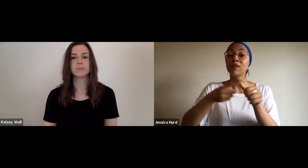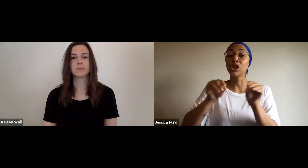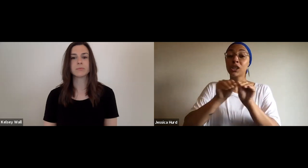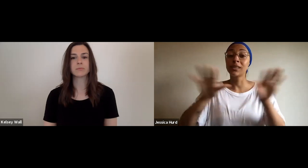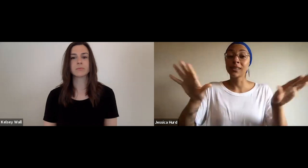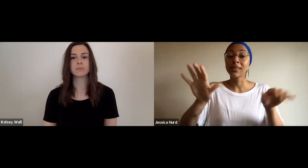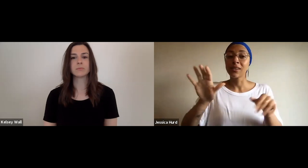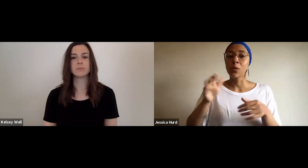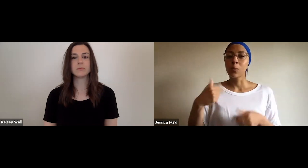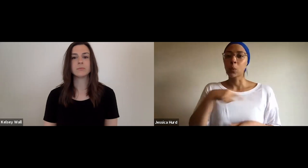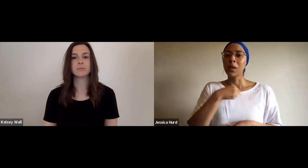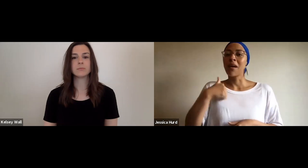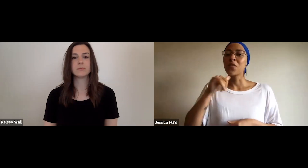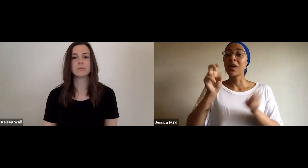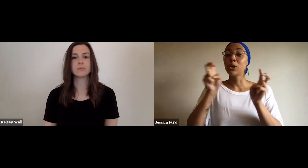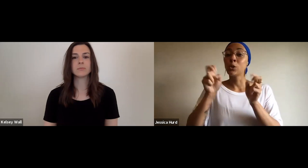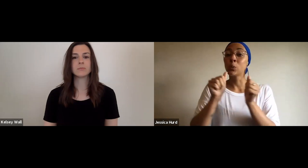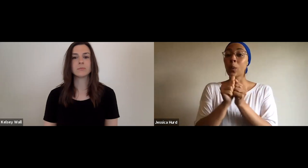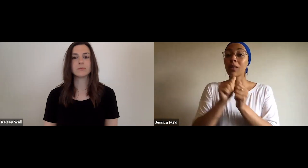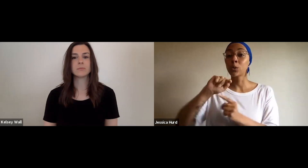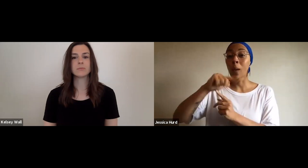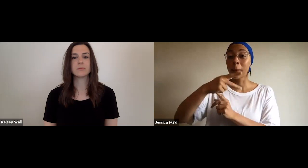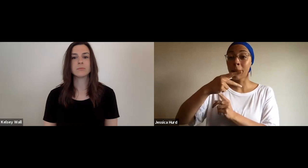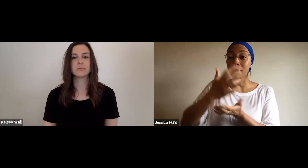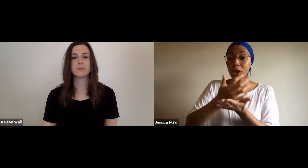Now, remember, with COVID-19 and this pandemic...